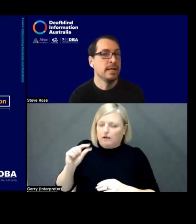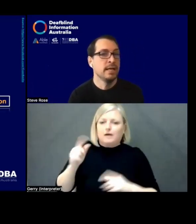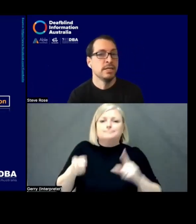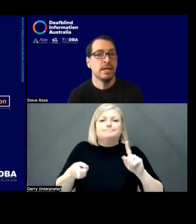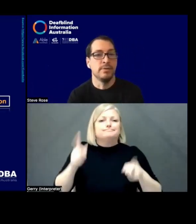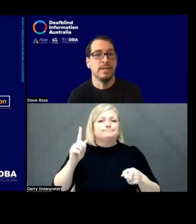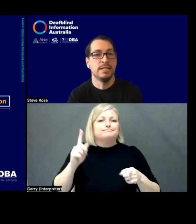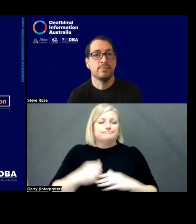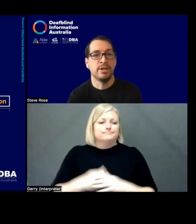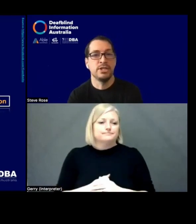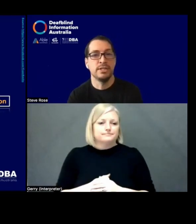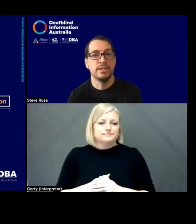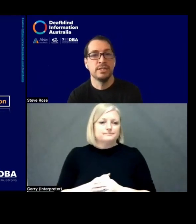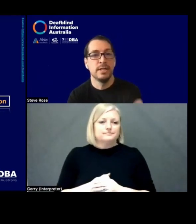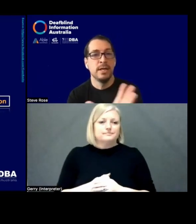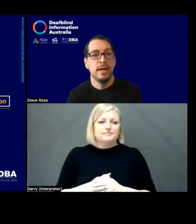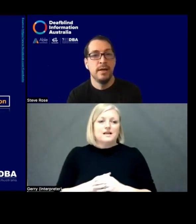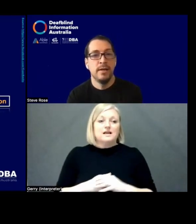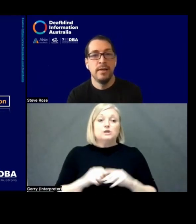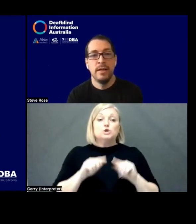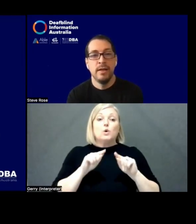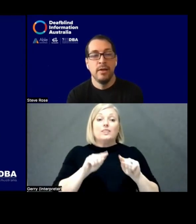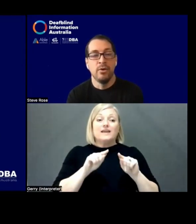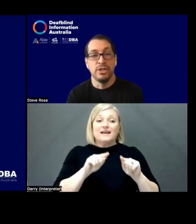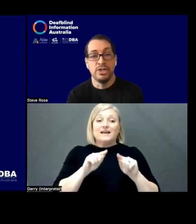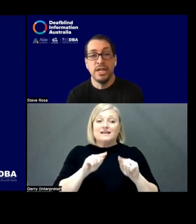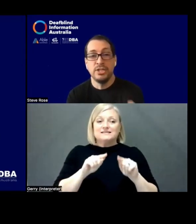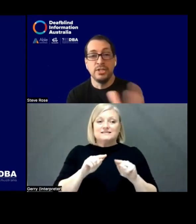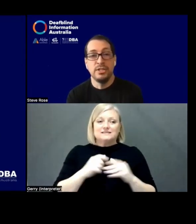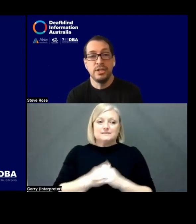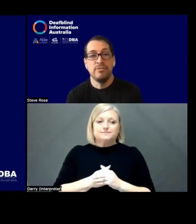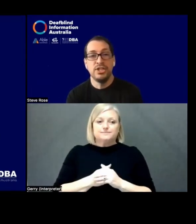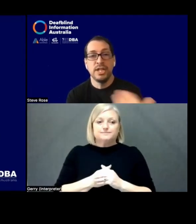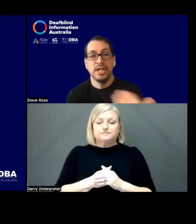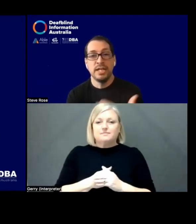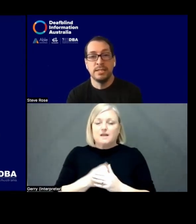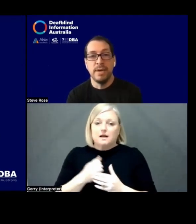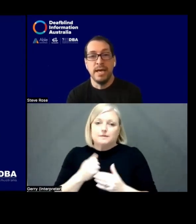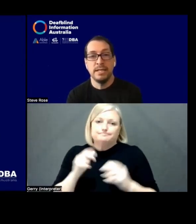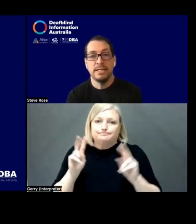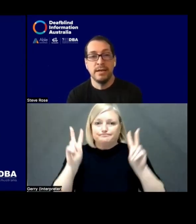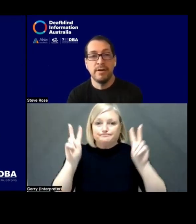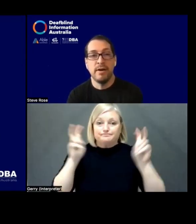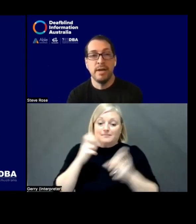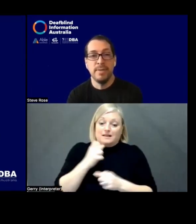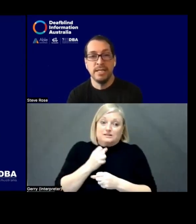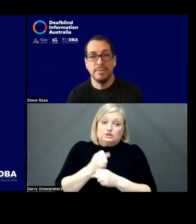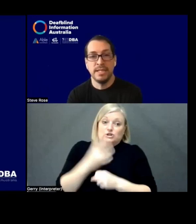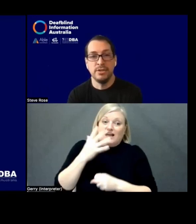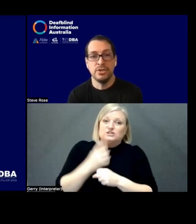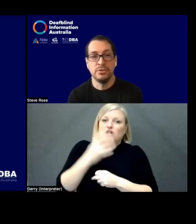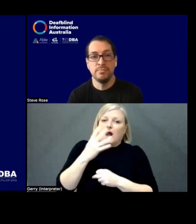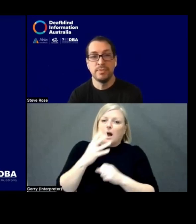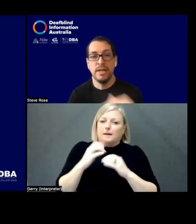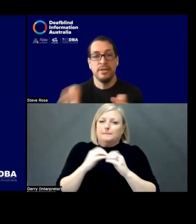So these expressions, or the gestures, that originate as BETs, have a high meaning potential, and those